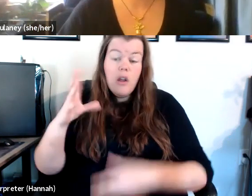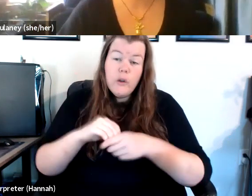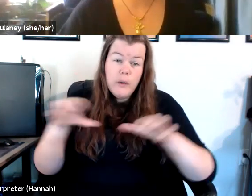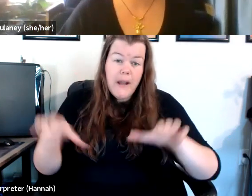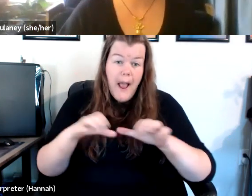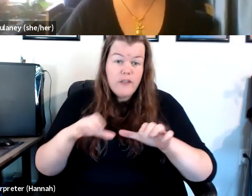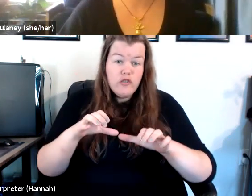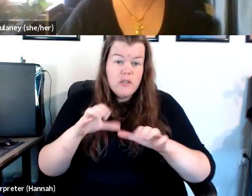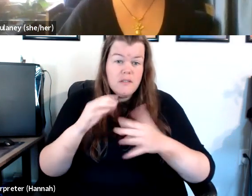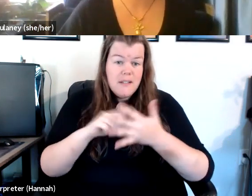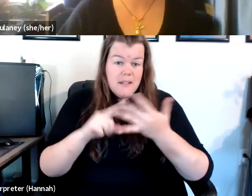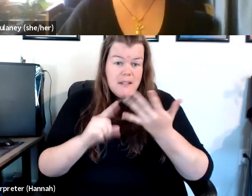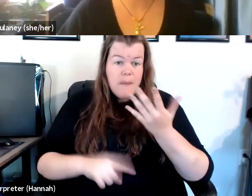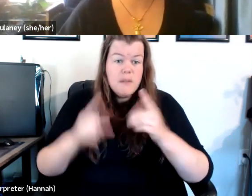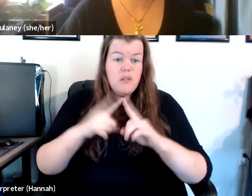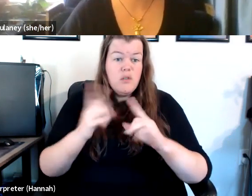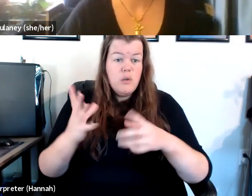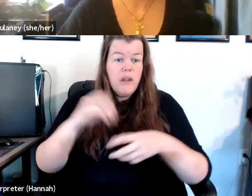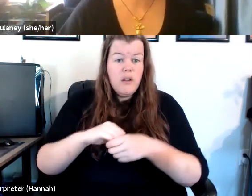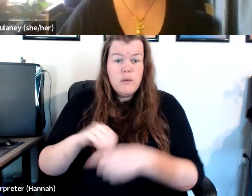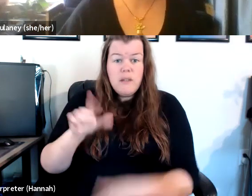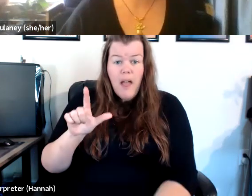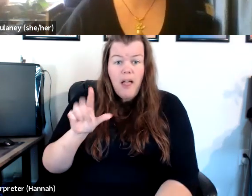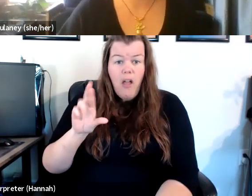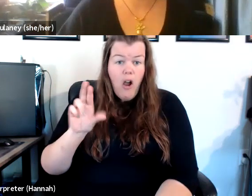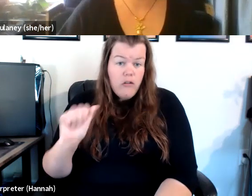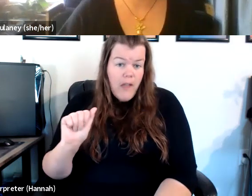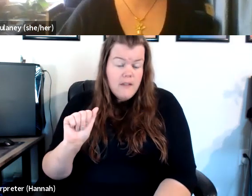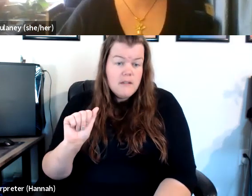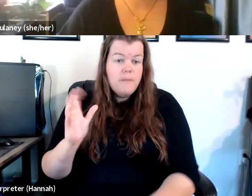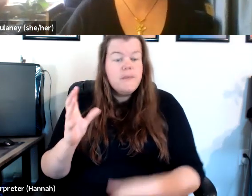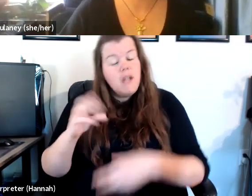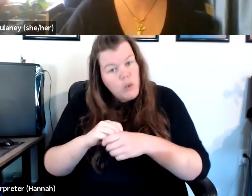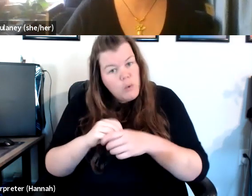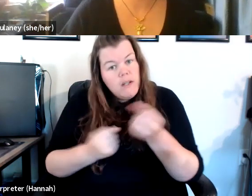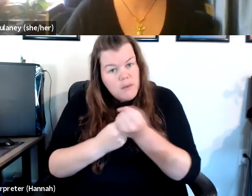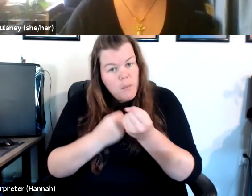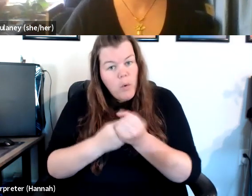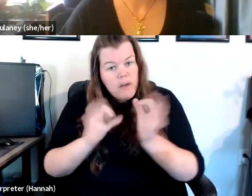of less restrictive alternatives or LRAs including supported decision-making or SDM